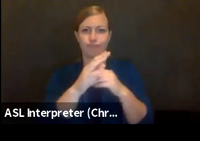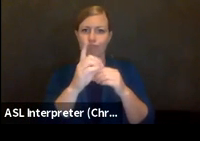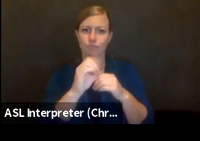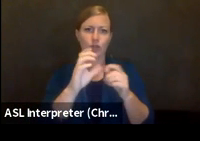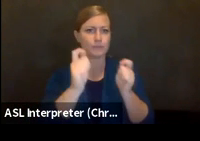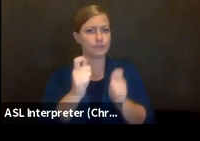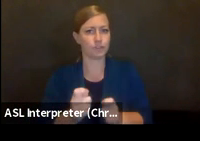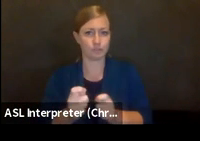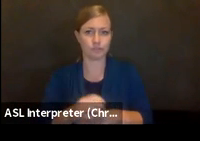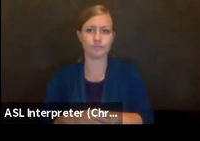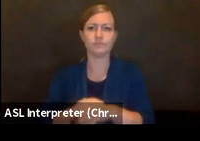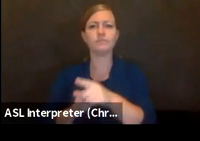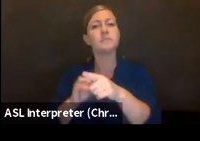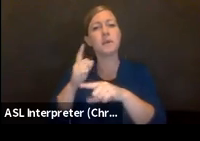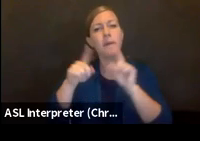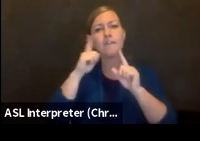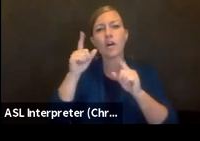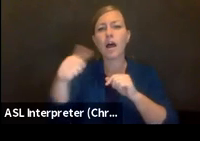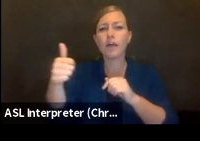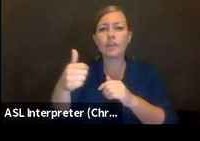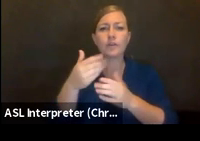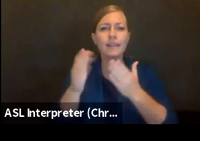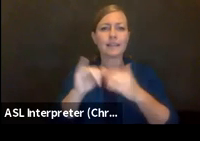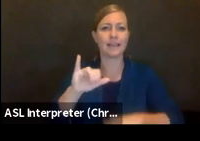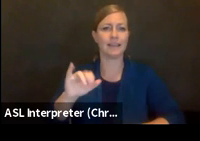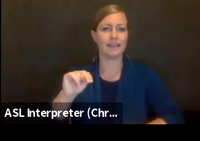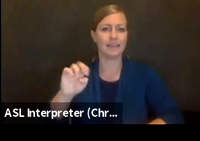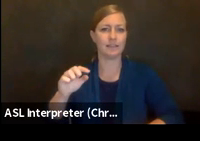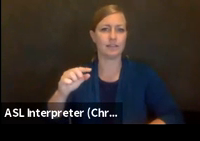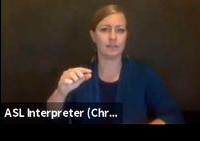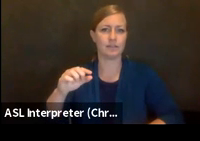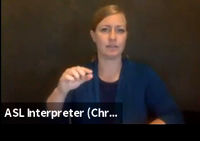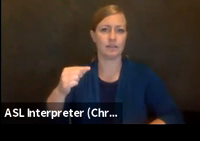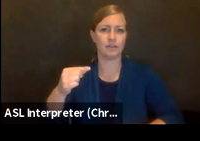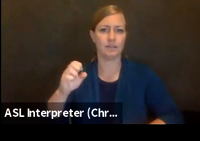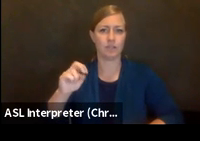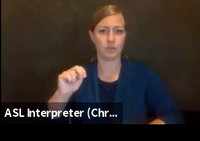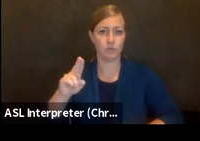Kristina Wambold: Like for like the ingenuity and other resources, those would go to all the students then right